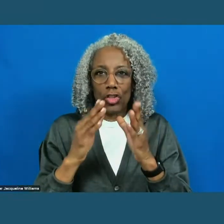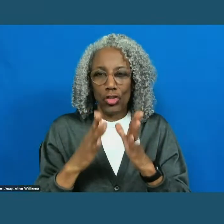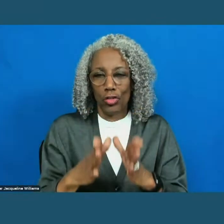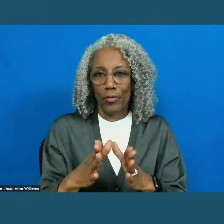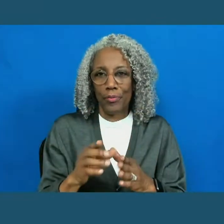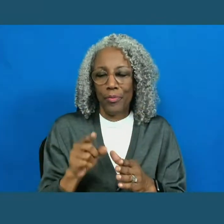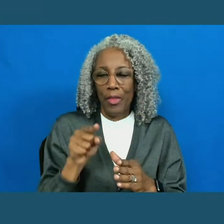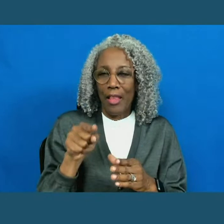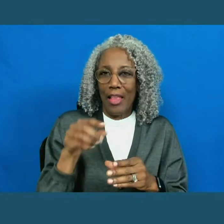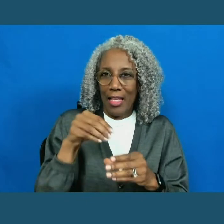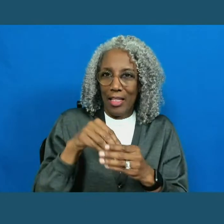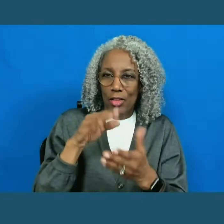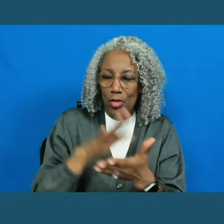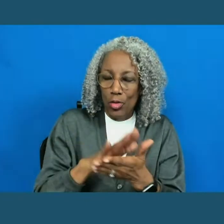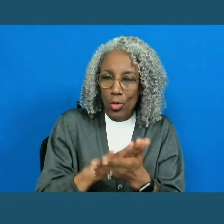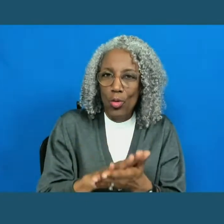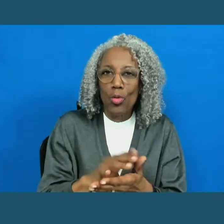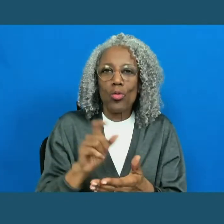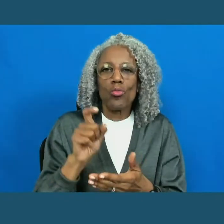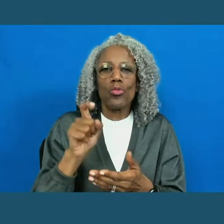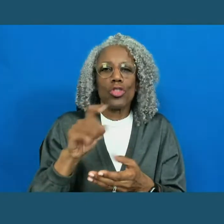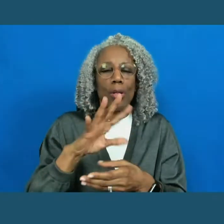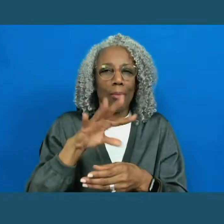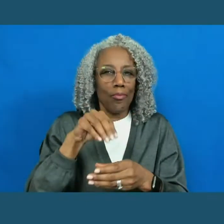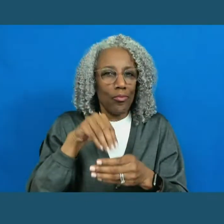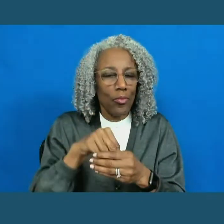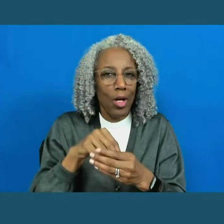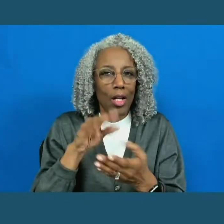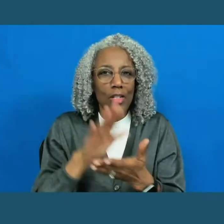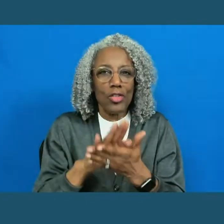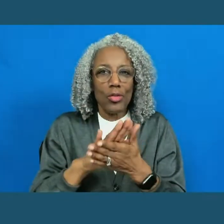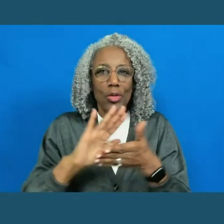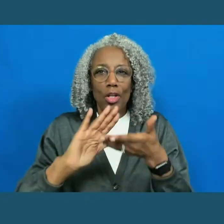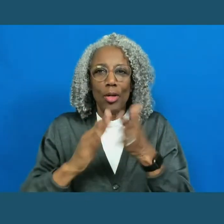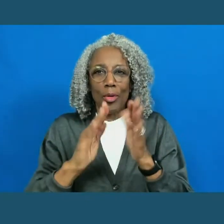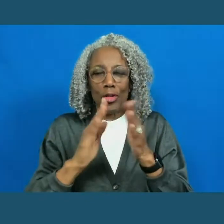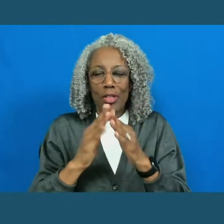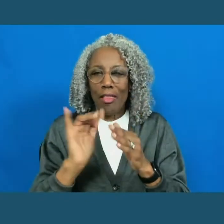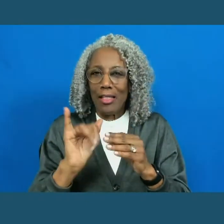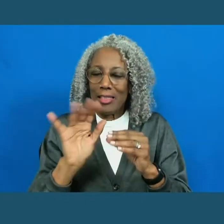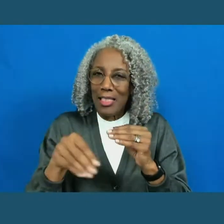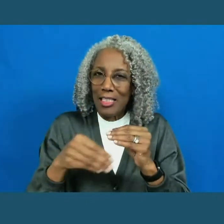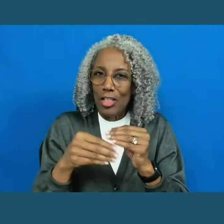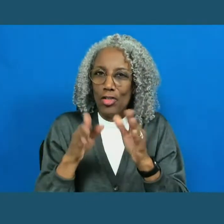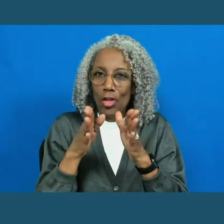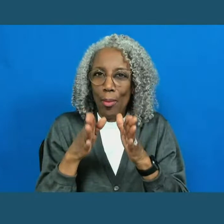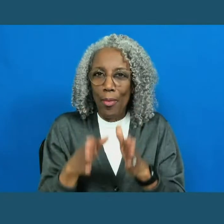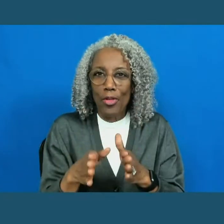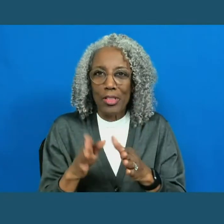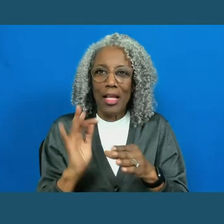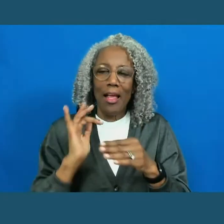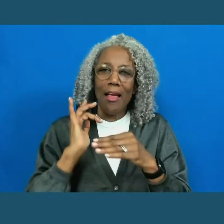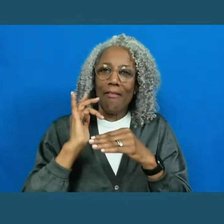received an additional substitute teacher to be within the schools and become a part of